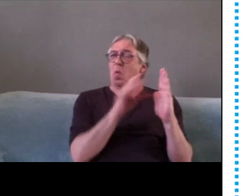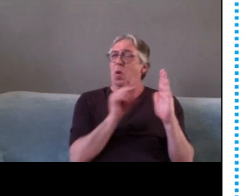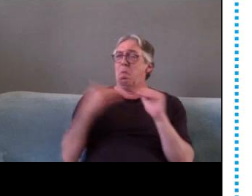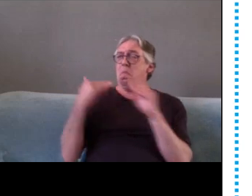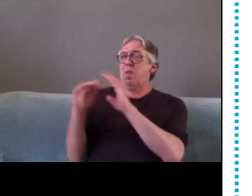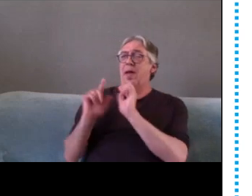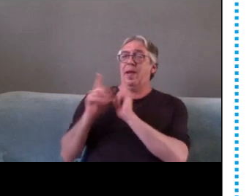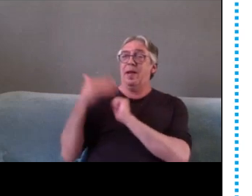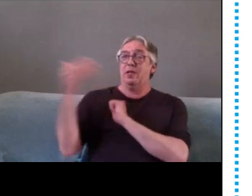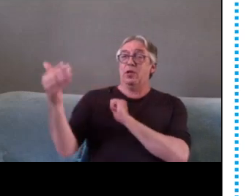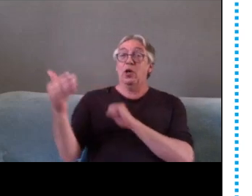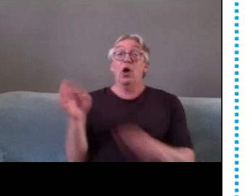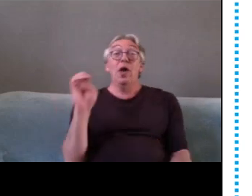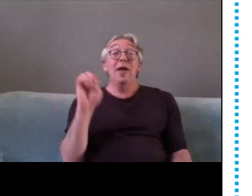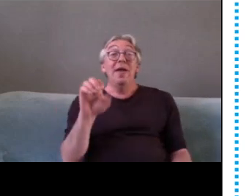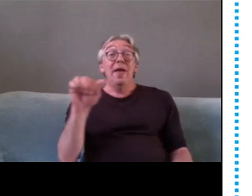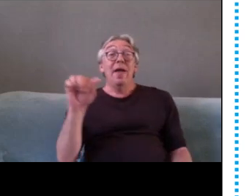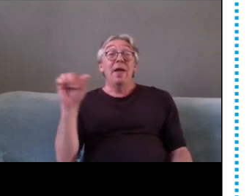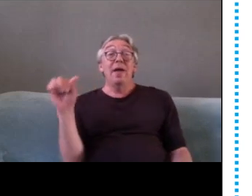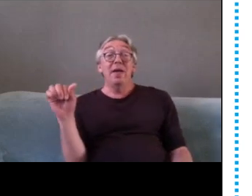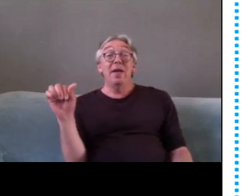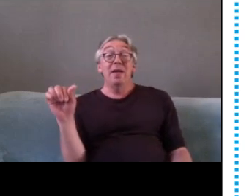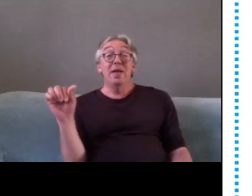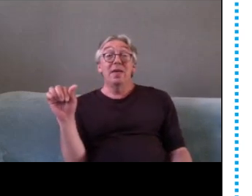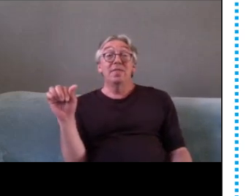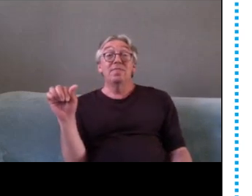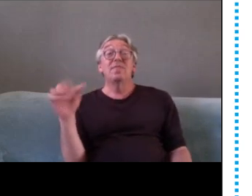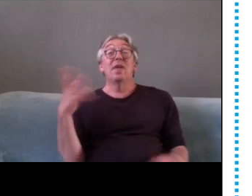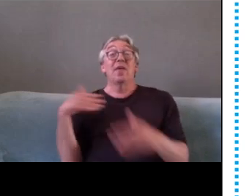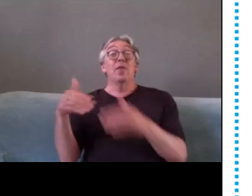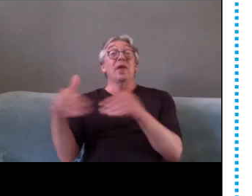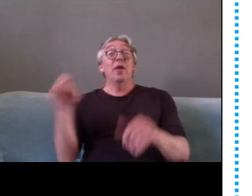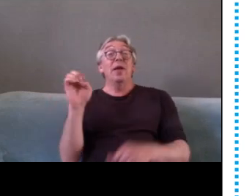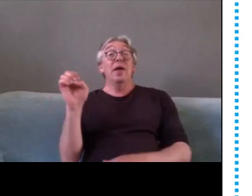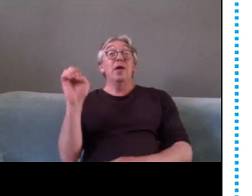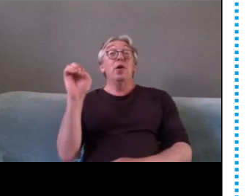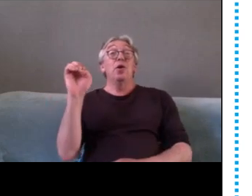for the Commission to issue the standardization request.